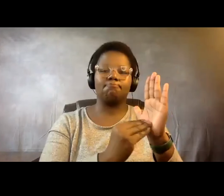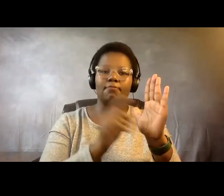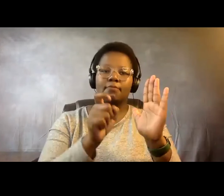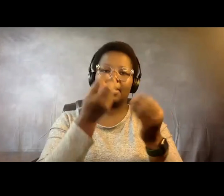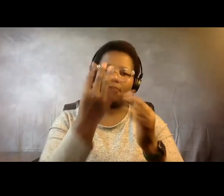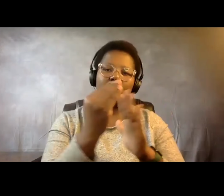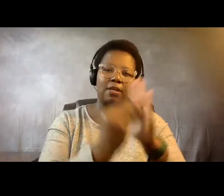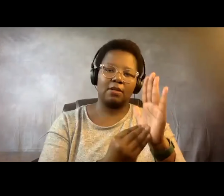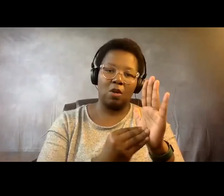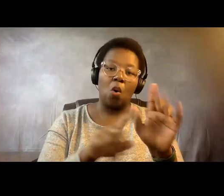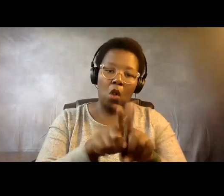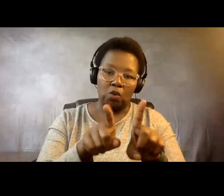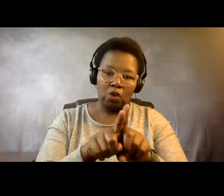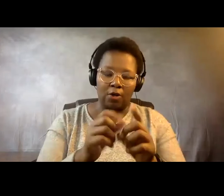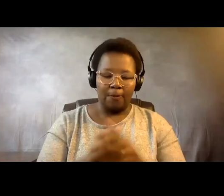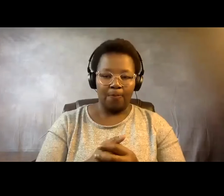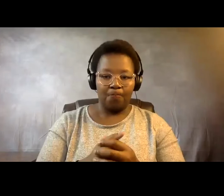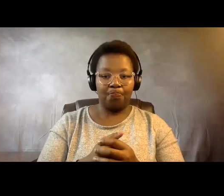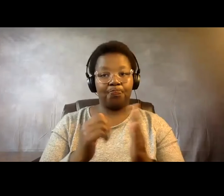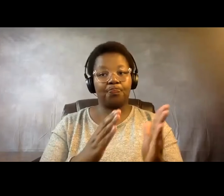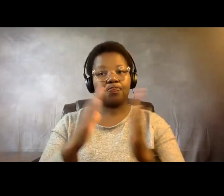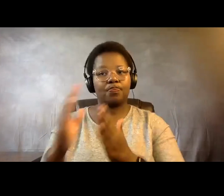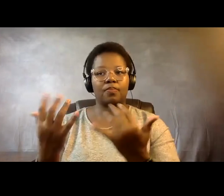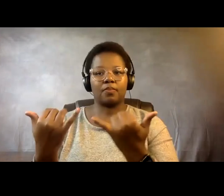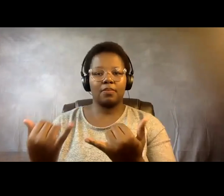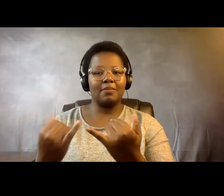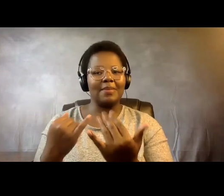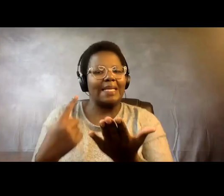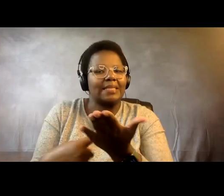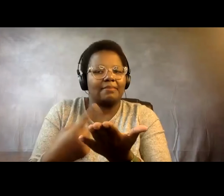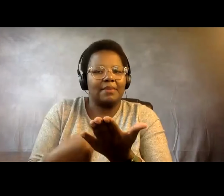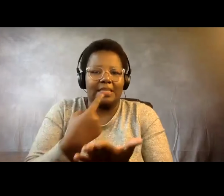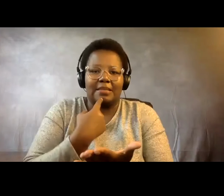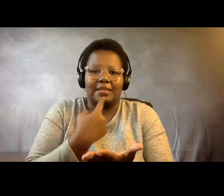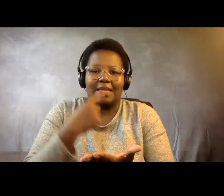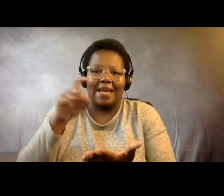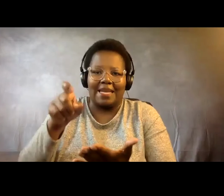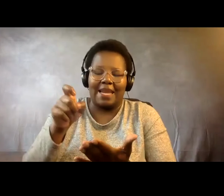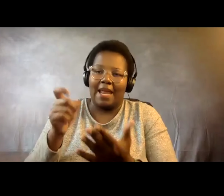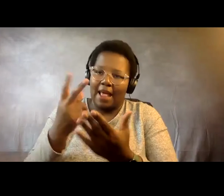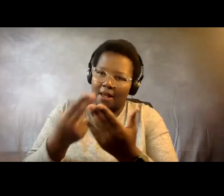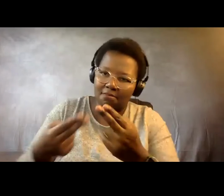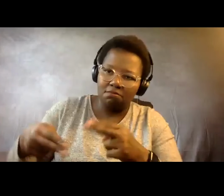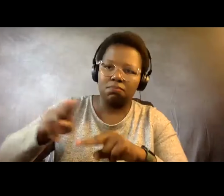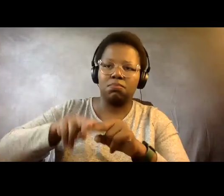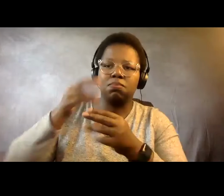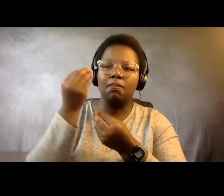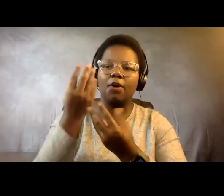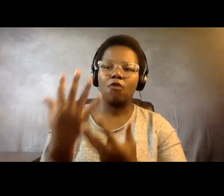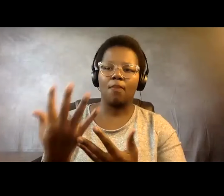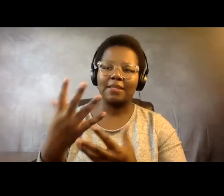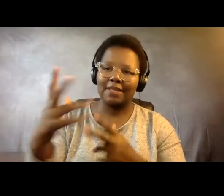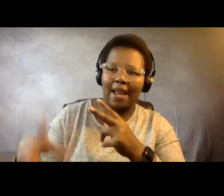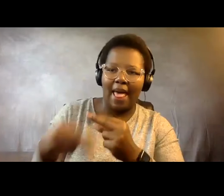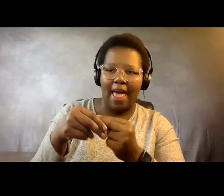And then sometimes screen reader users may need some extra information because your design is okay